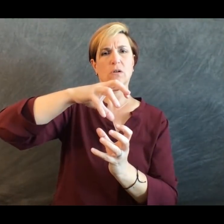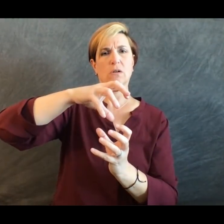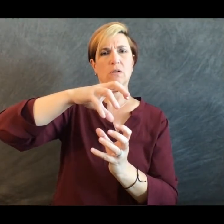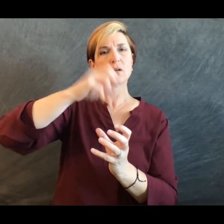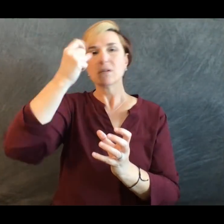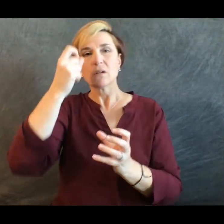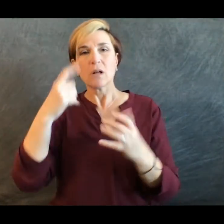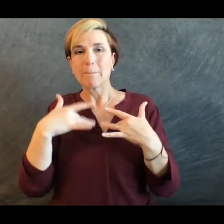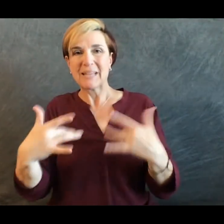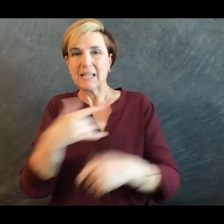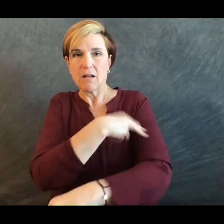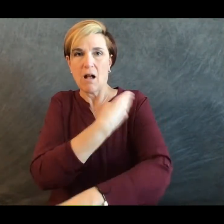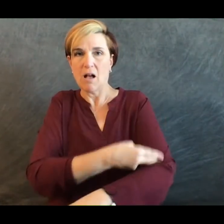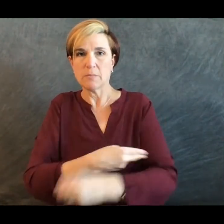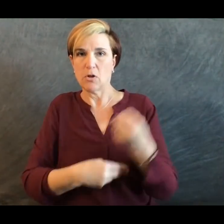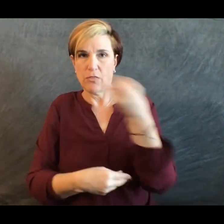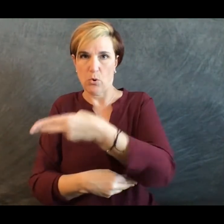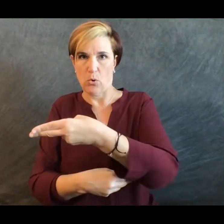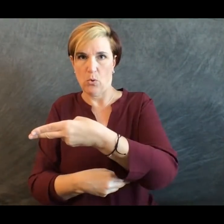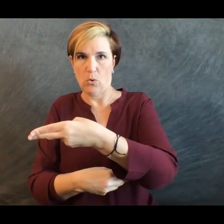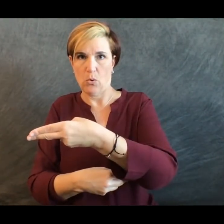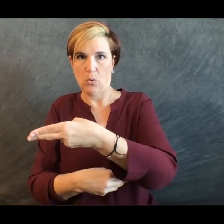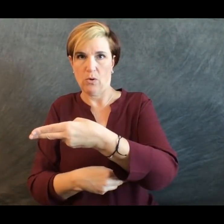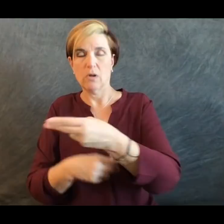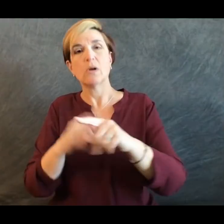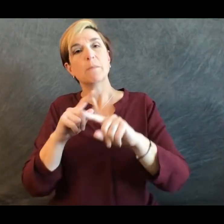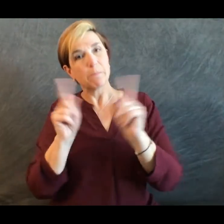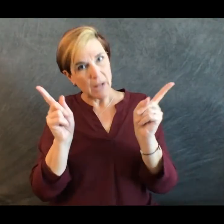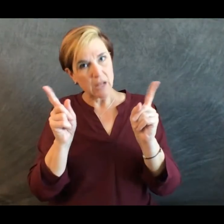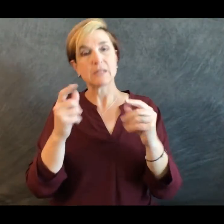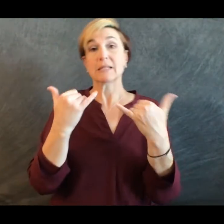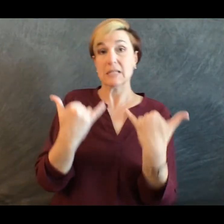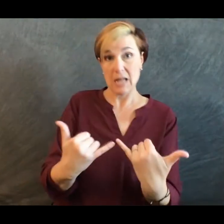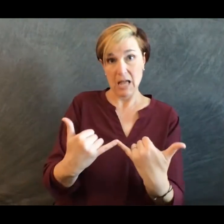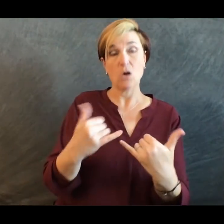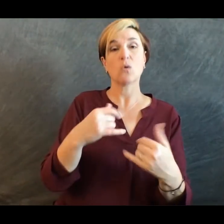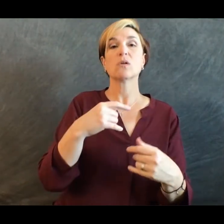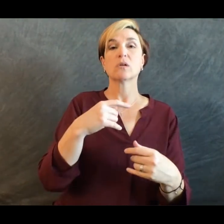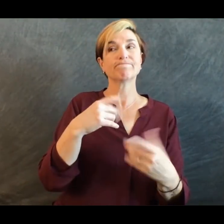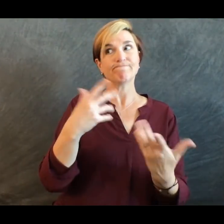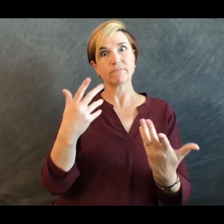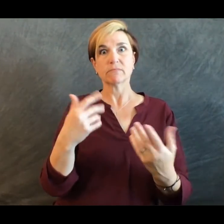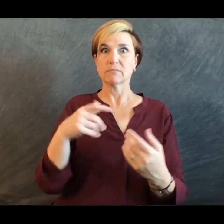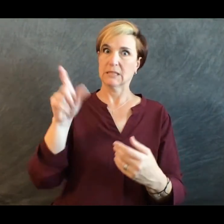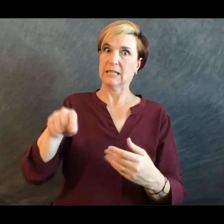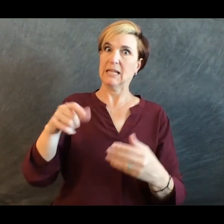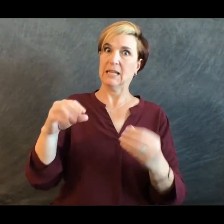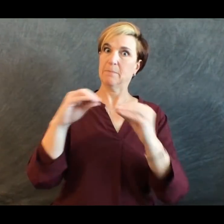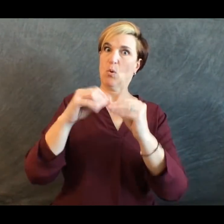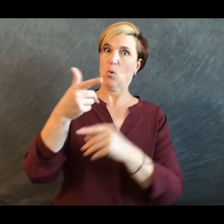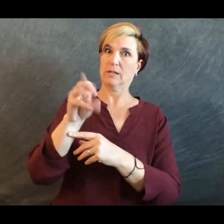around the country but issued this guidance it's on our website now at FDA so there's information about how hospitals can do that to increase the